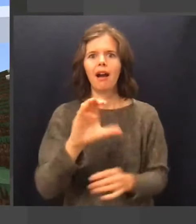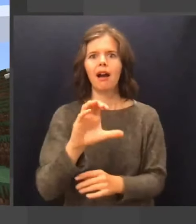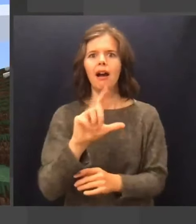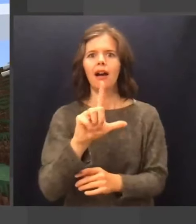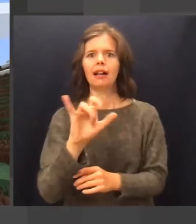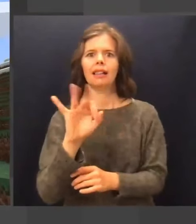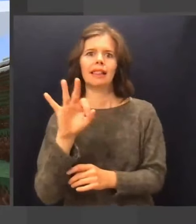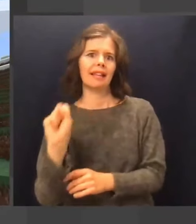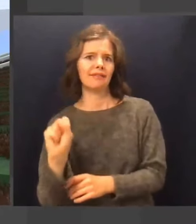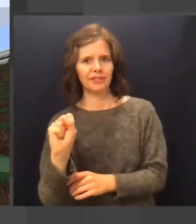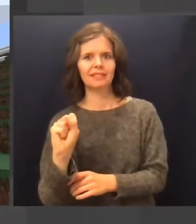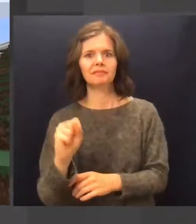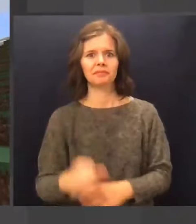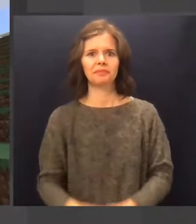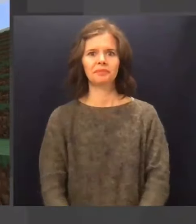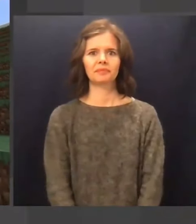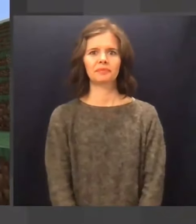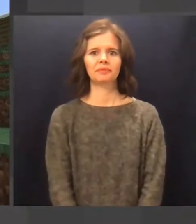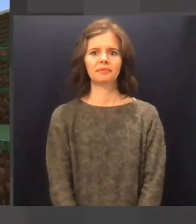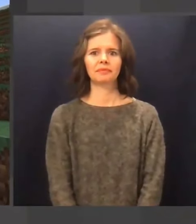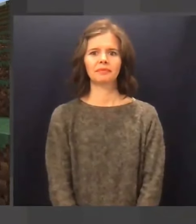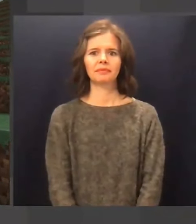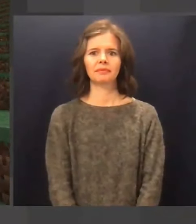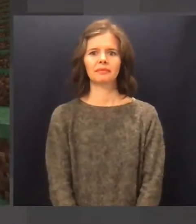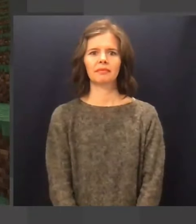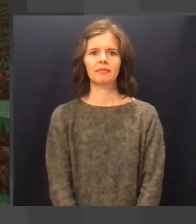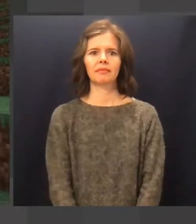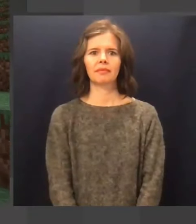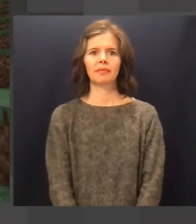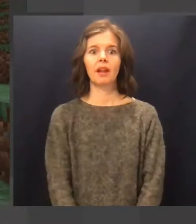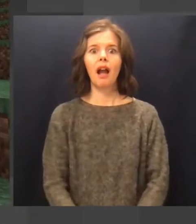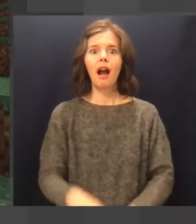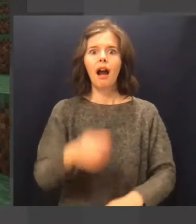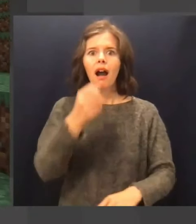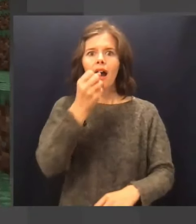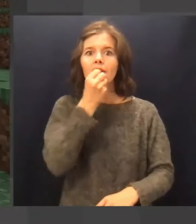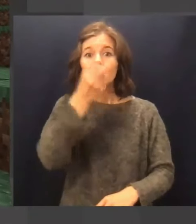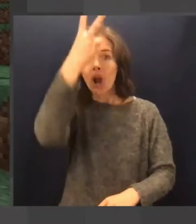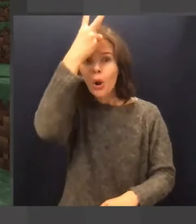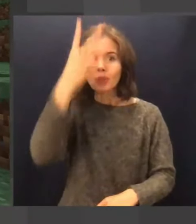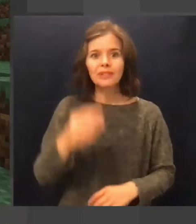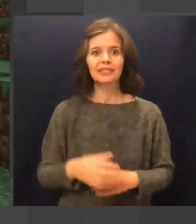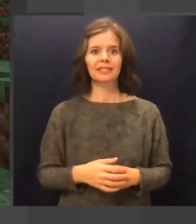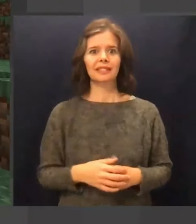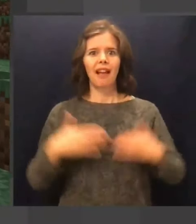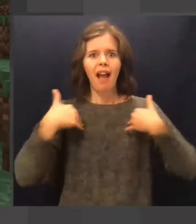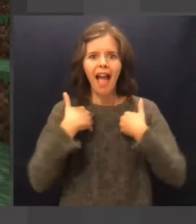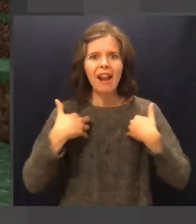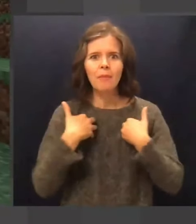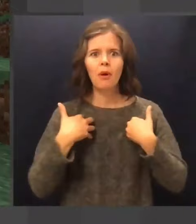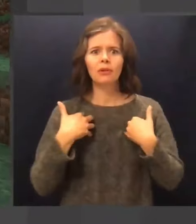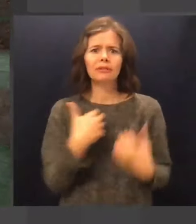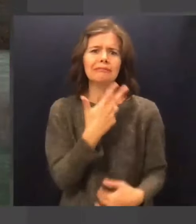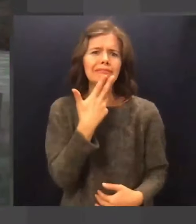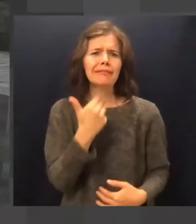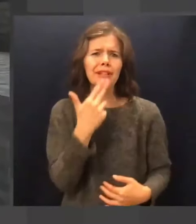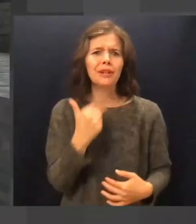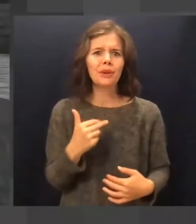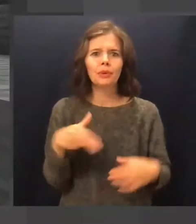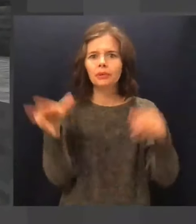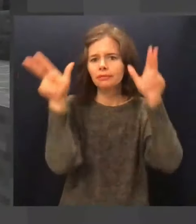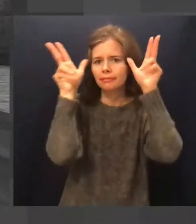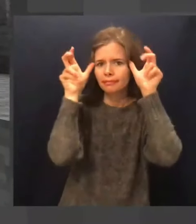OF THE CAVES AND CLIFFS UPDATE.